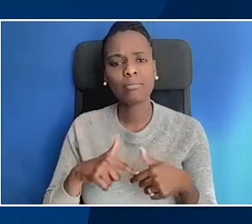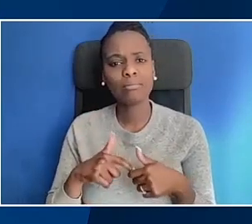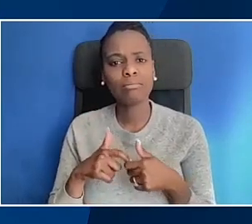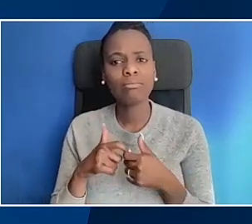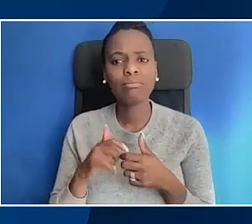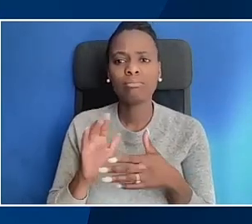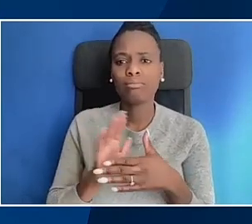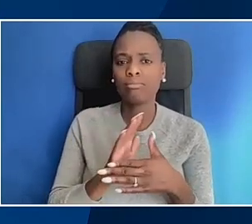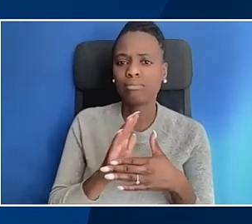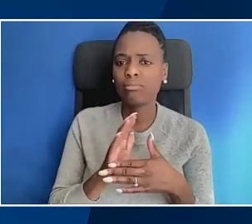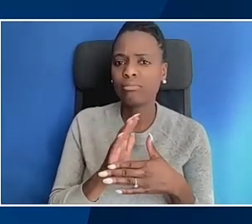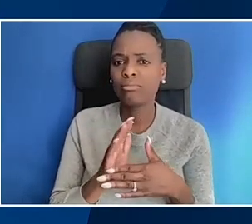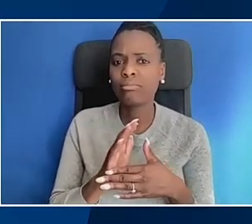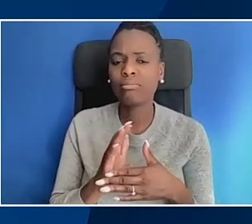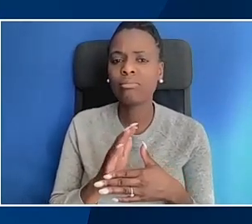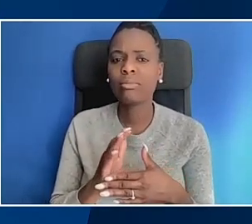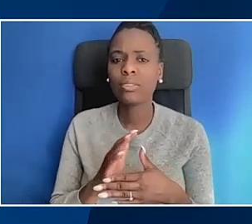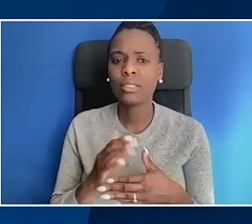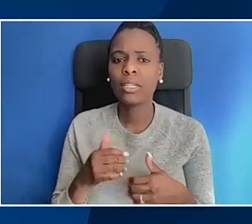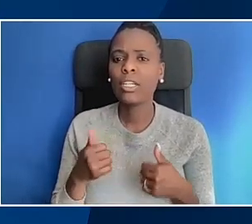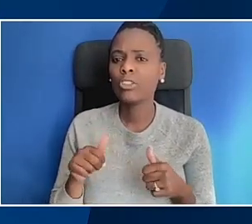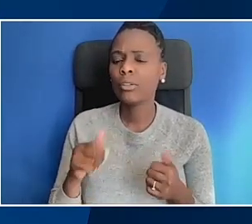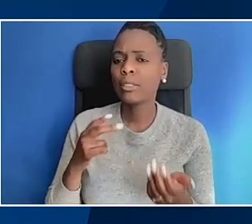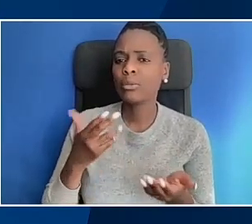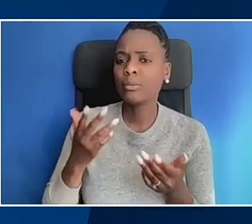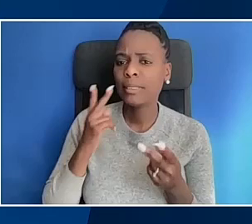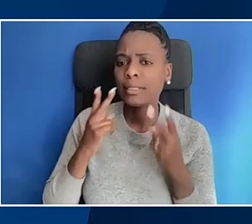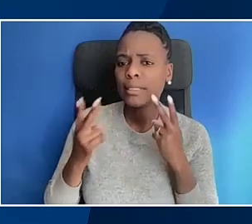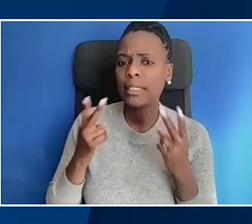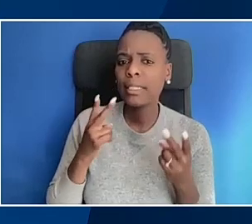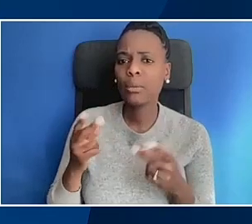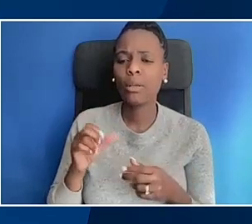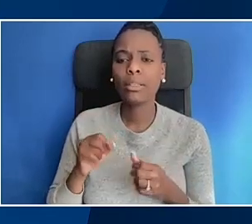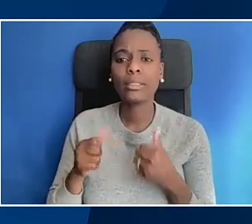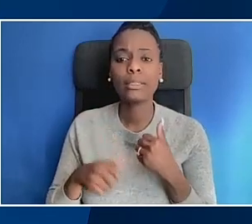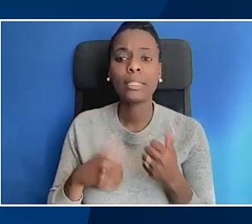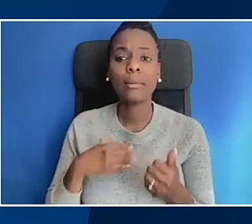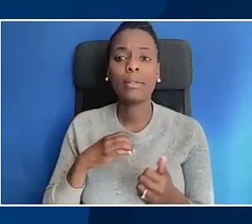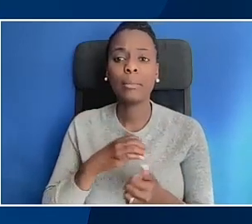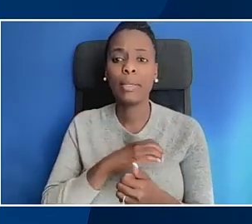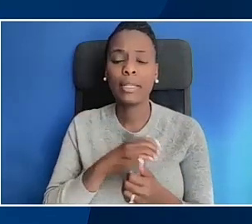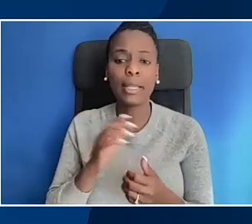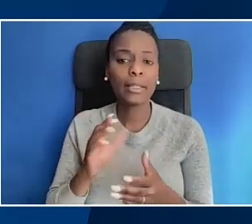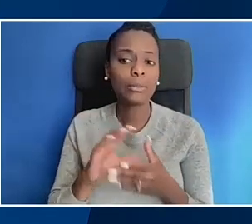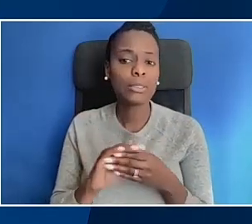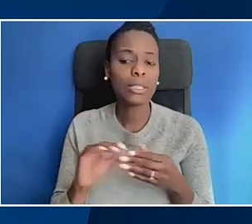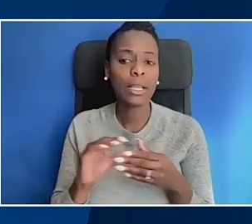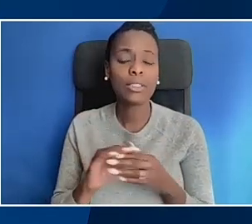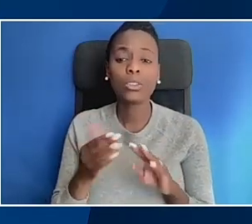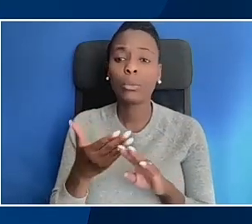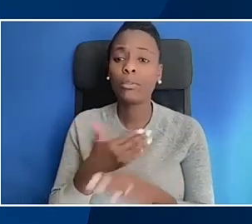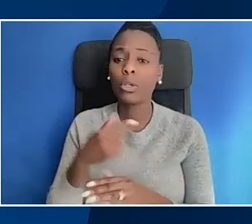just kind of hear what the subcommittee had to say. So before diving into, like, a deep discussion on the issue paper, I just wanted to allow the subcommittee members